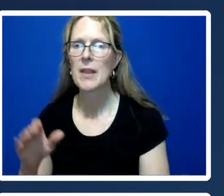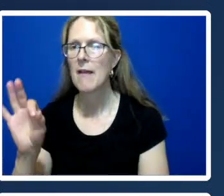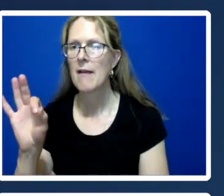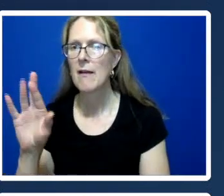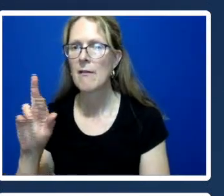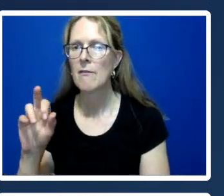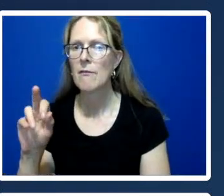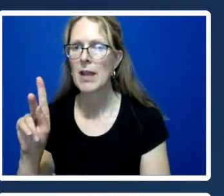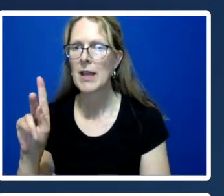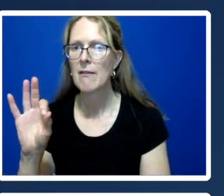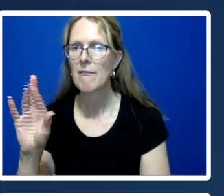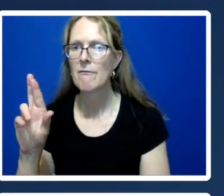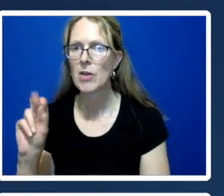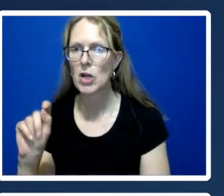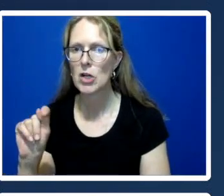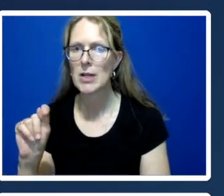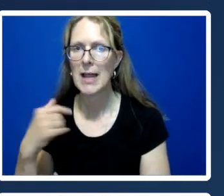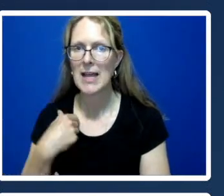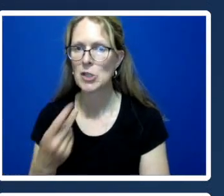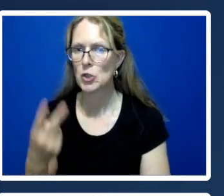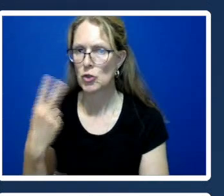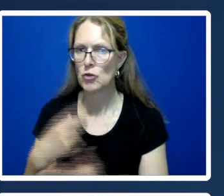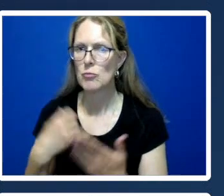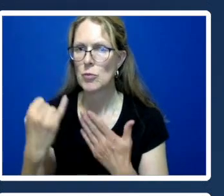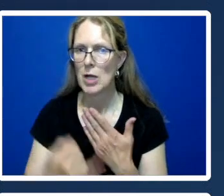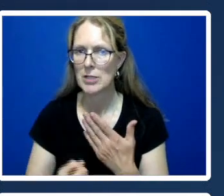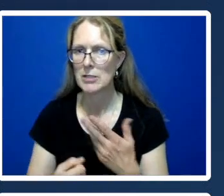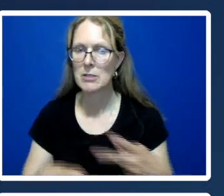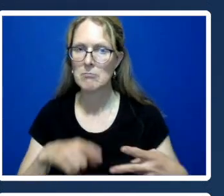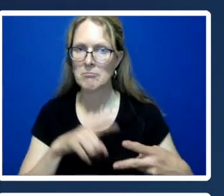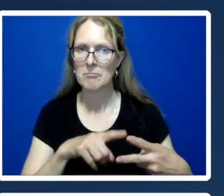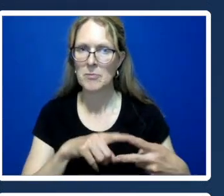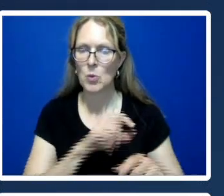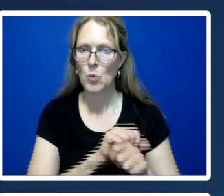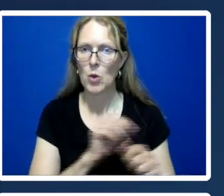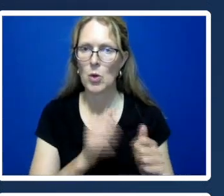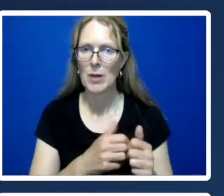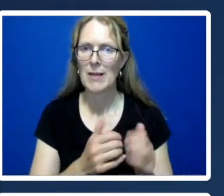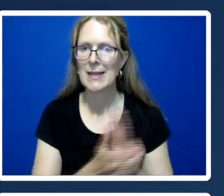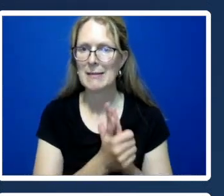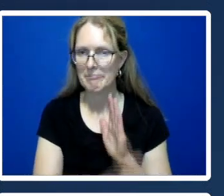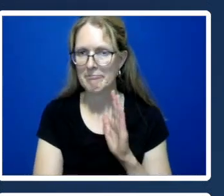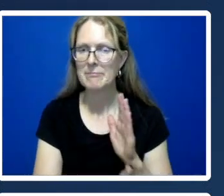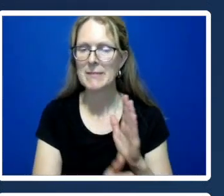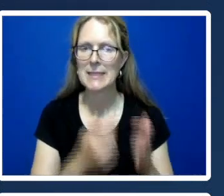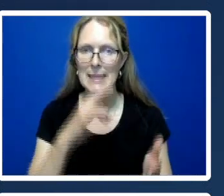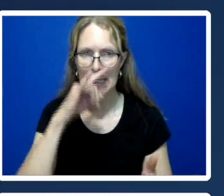we worked with the gifted and talented kids in middle school. They came together -- all